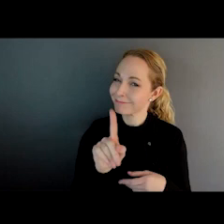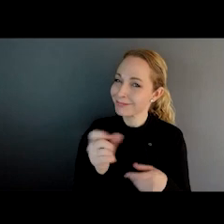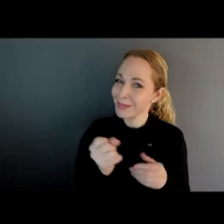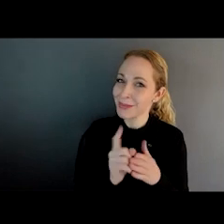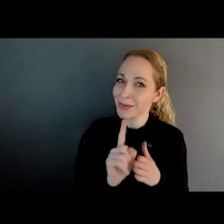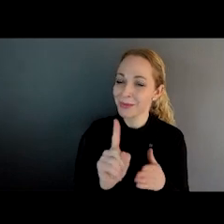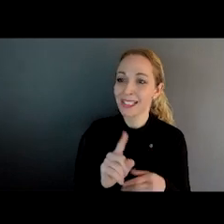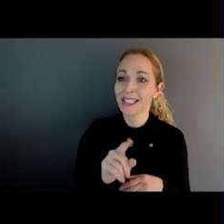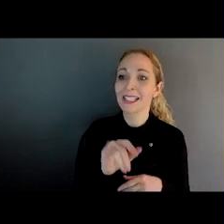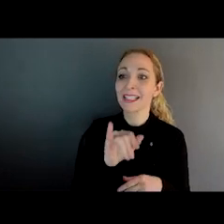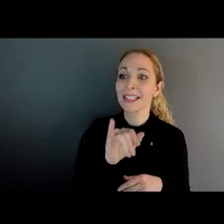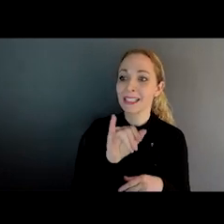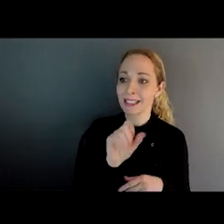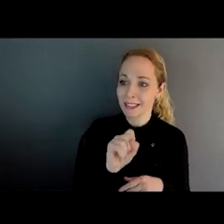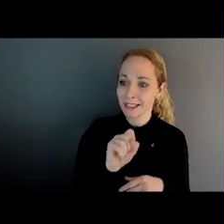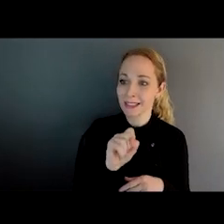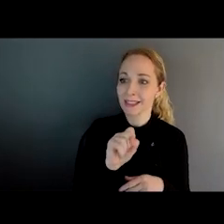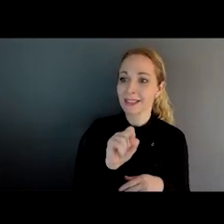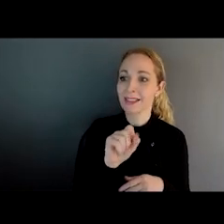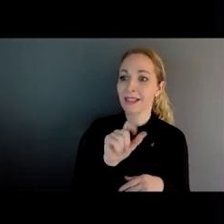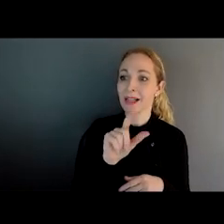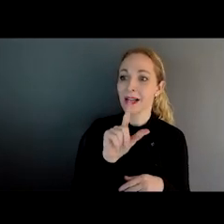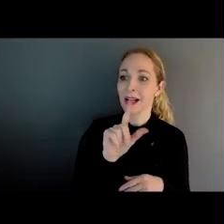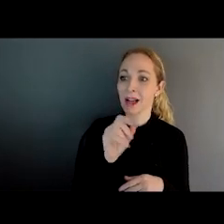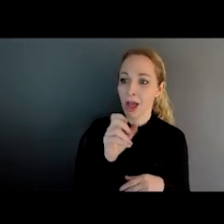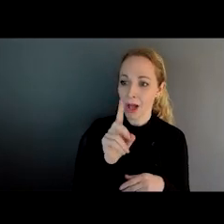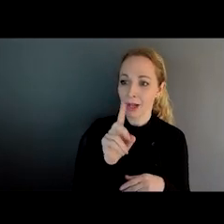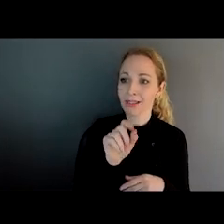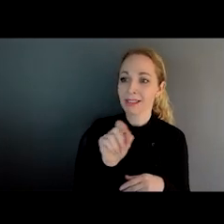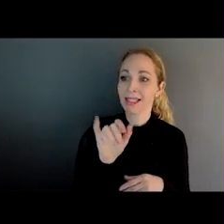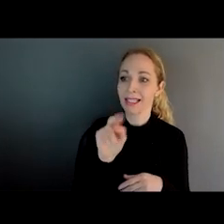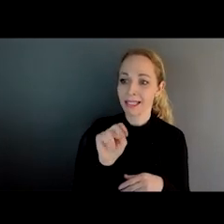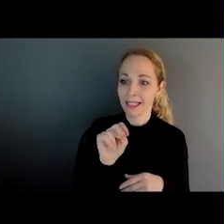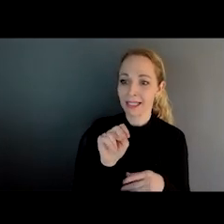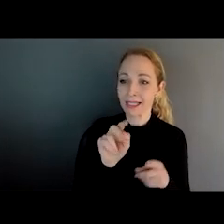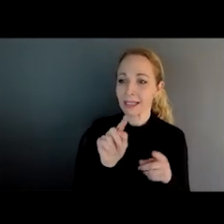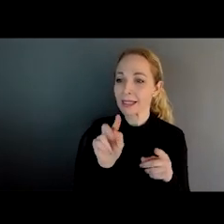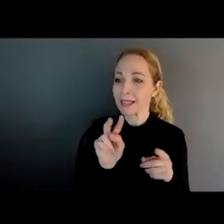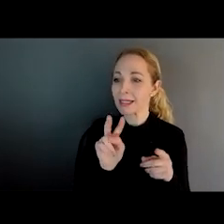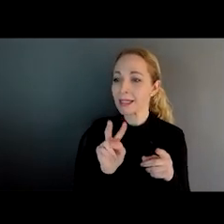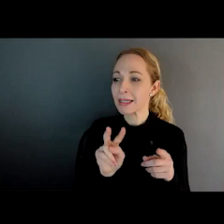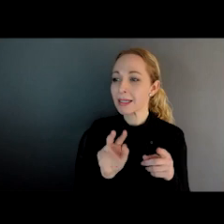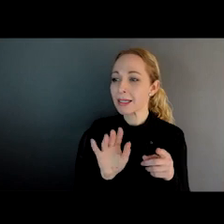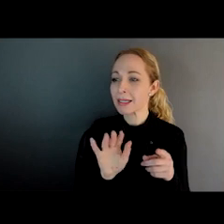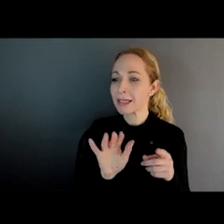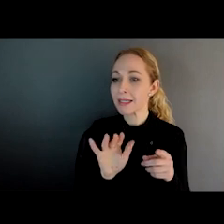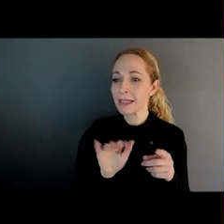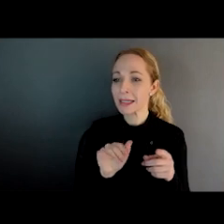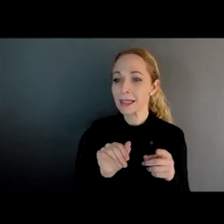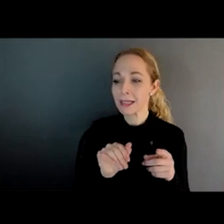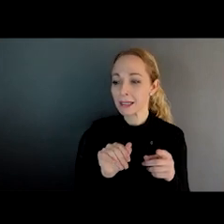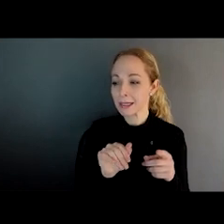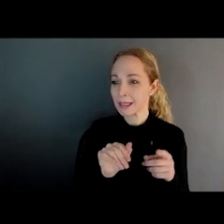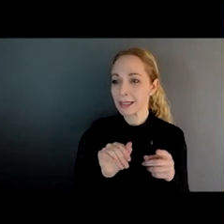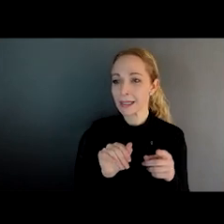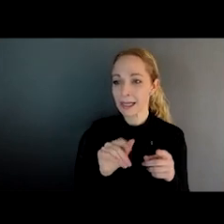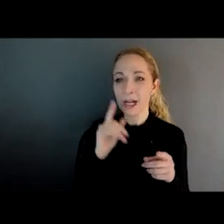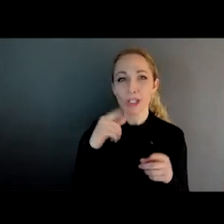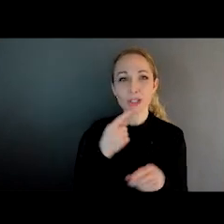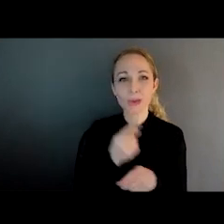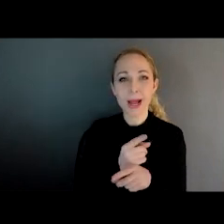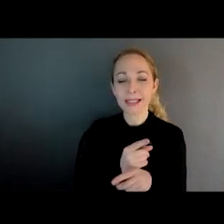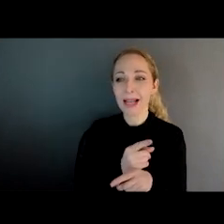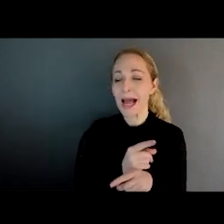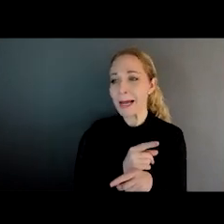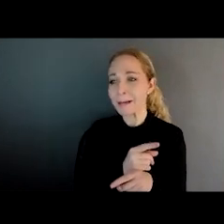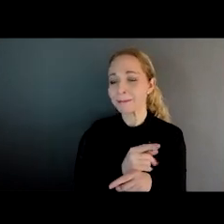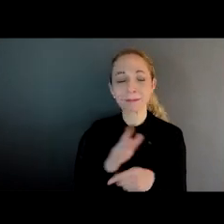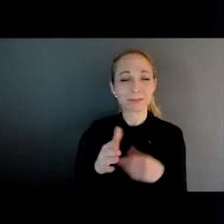ONE MOMENT.